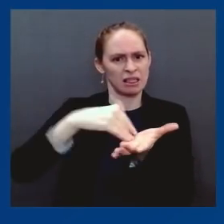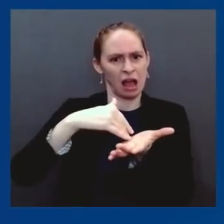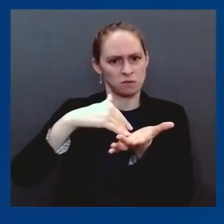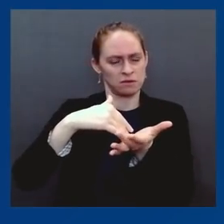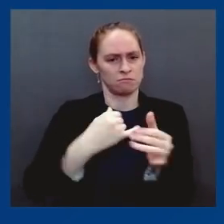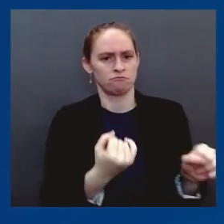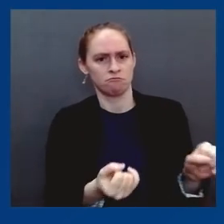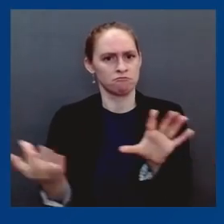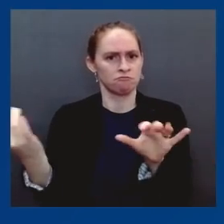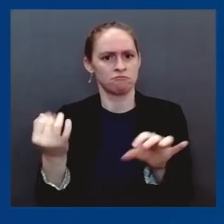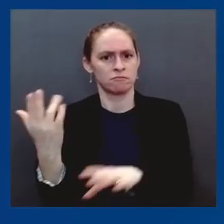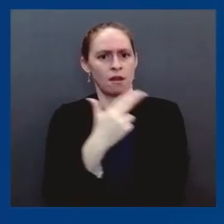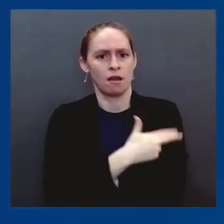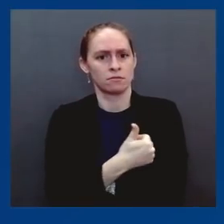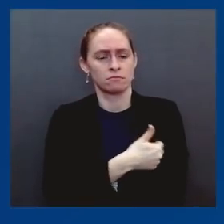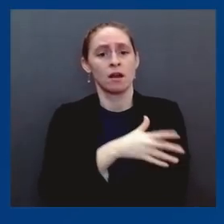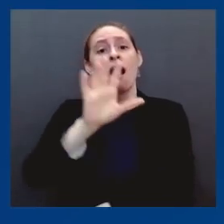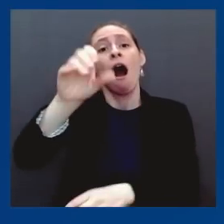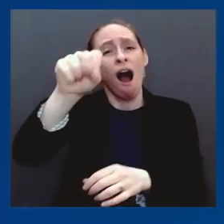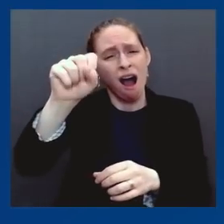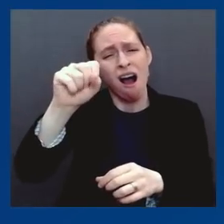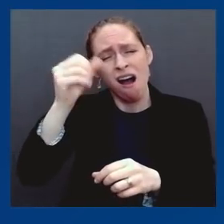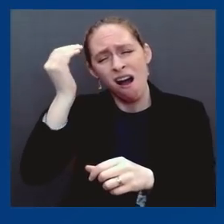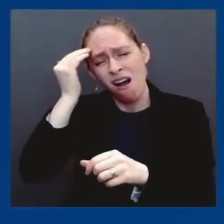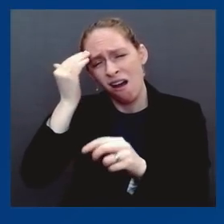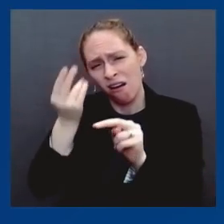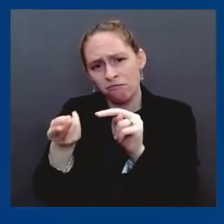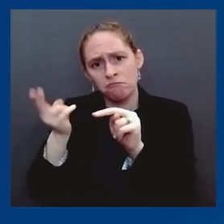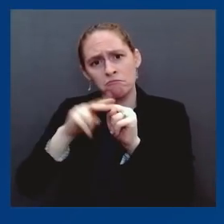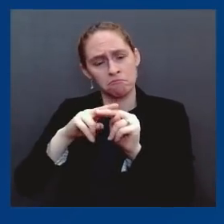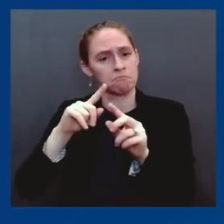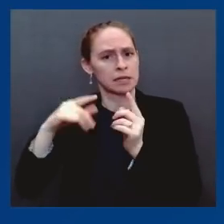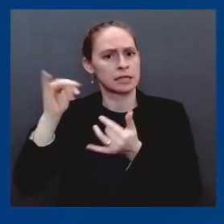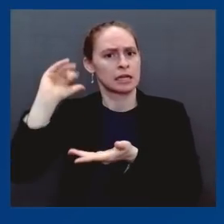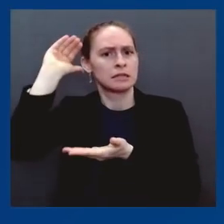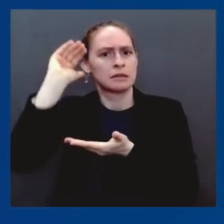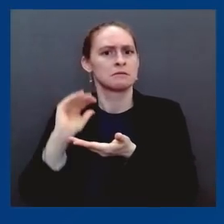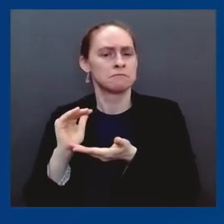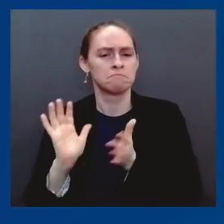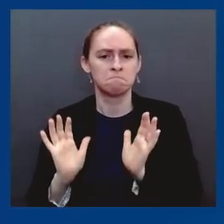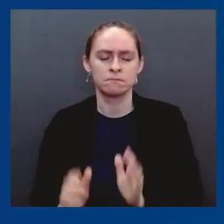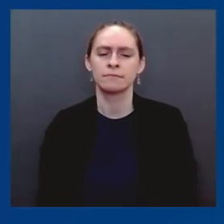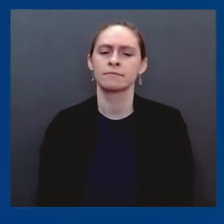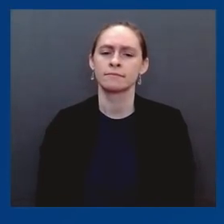tend to lag behind cases by about two weeks, but may also be due to early indications